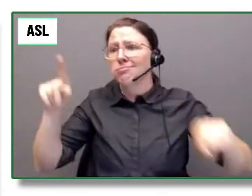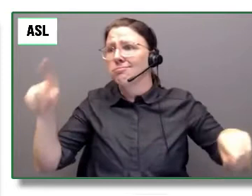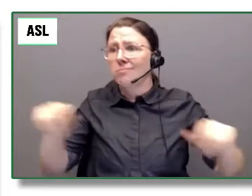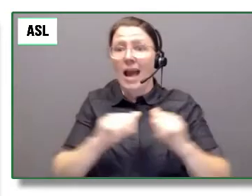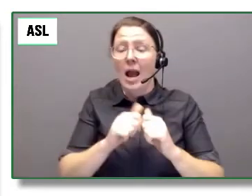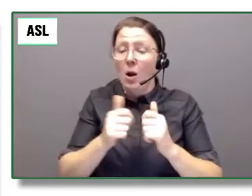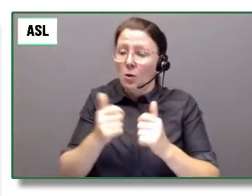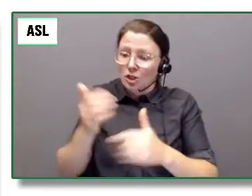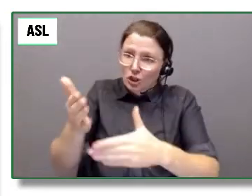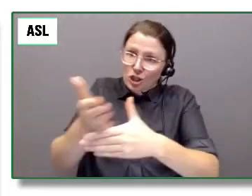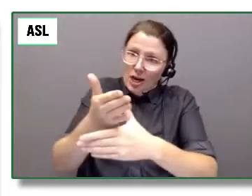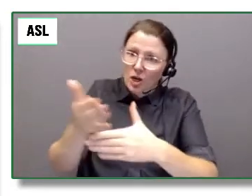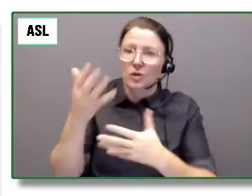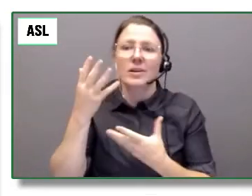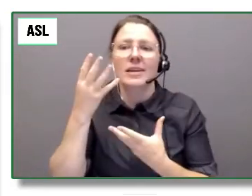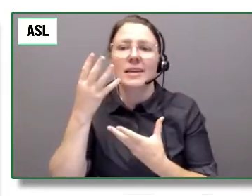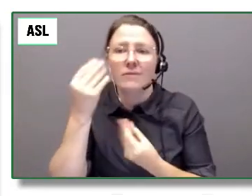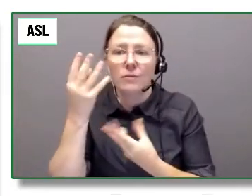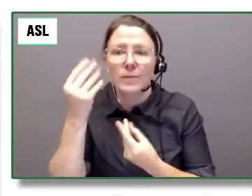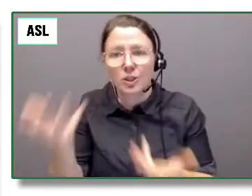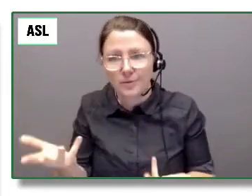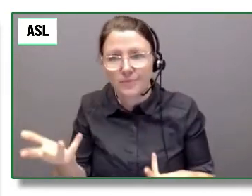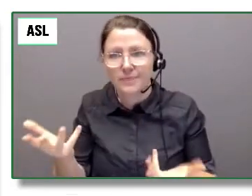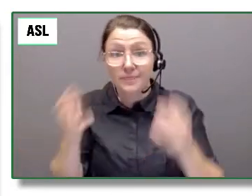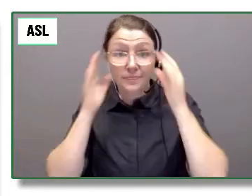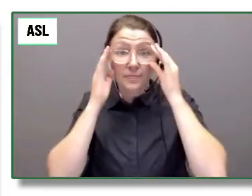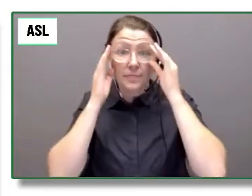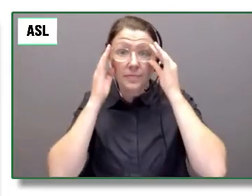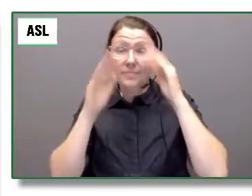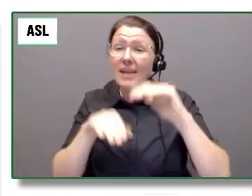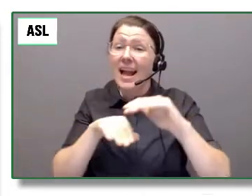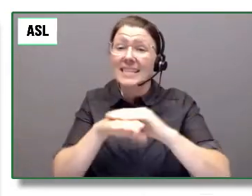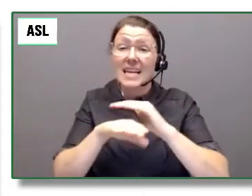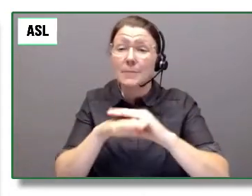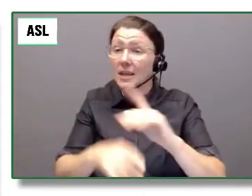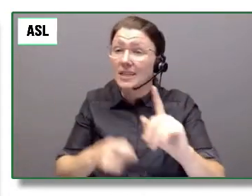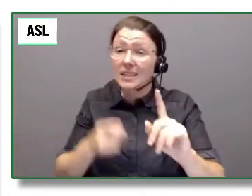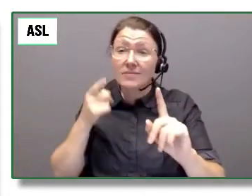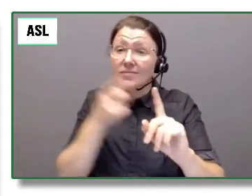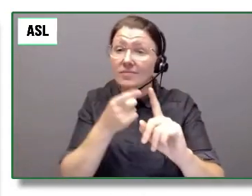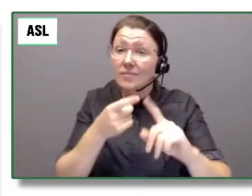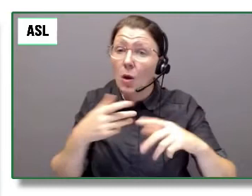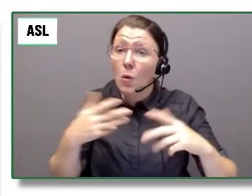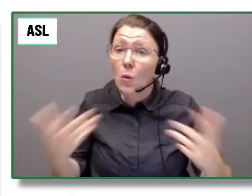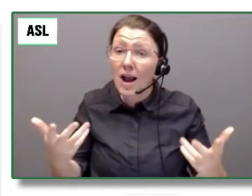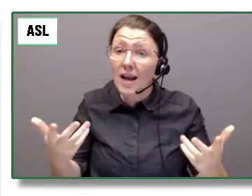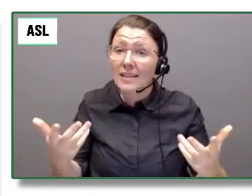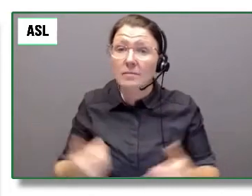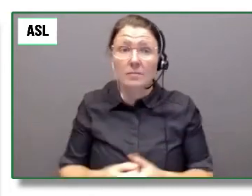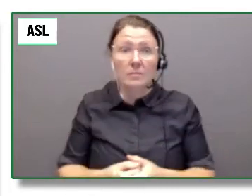Accessibility truly is about recognizing the people have different needs that